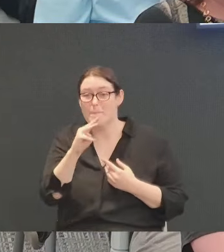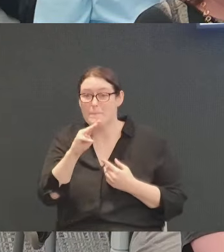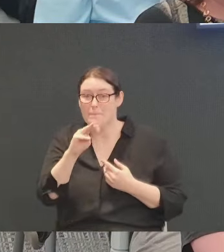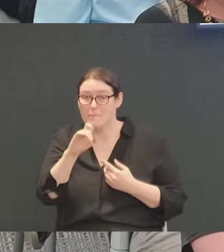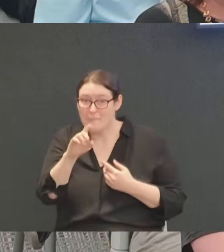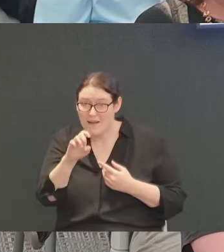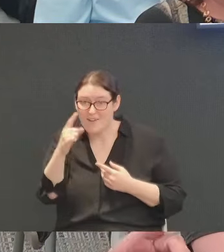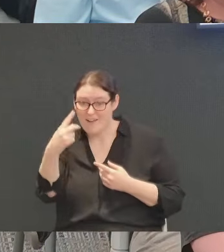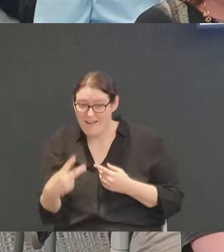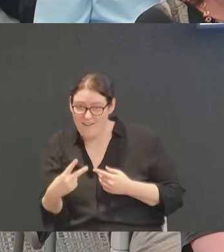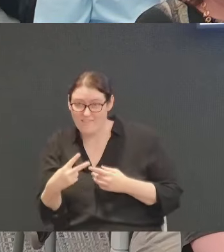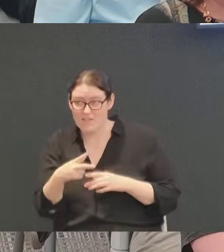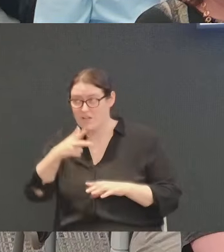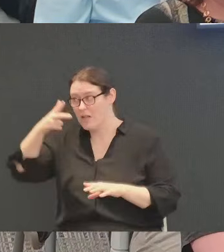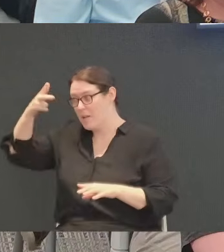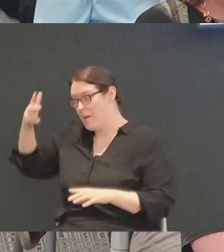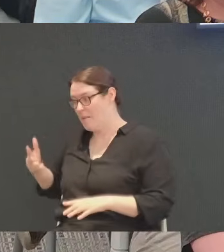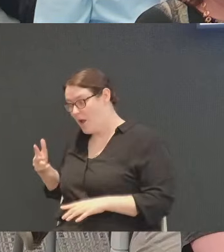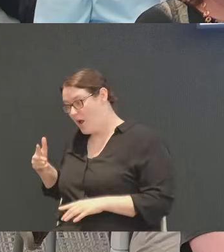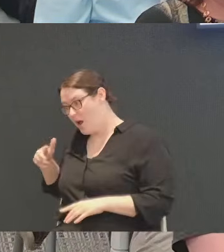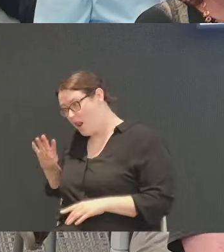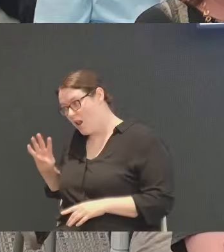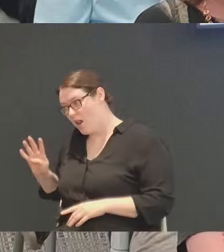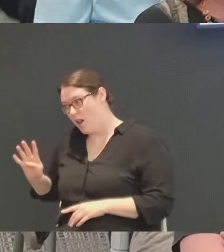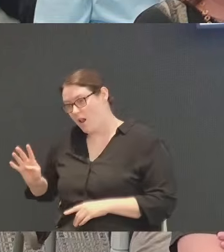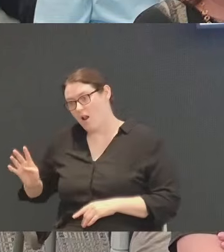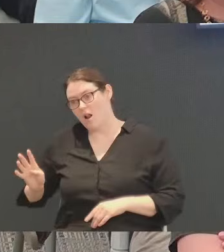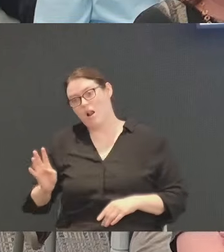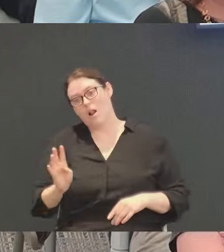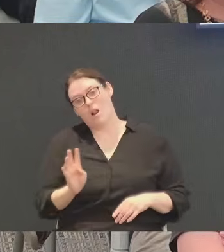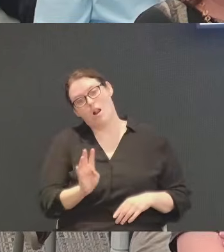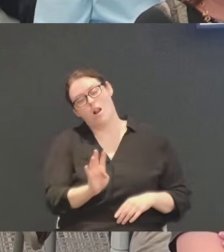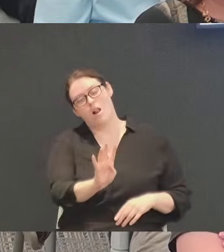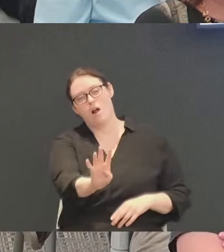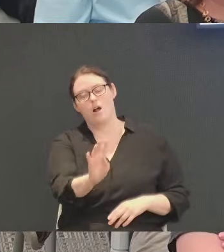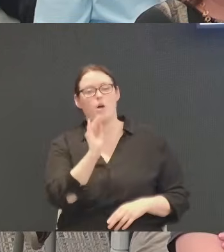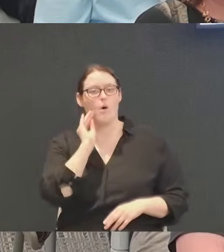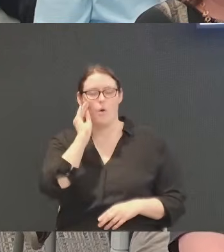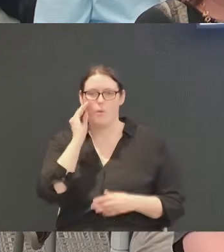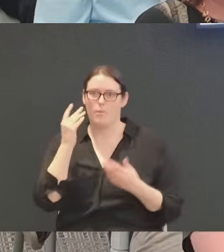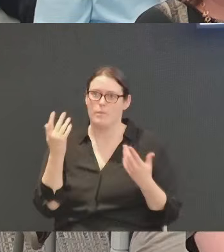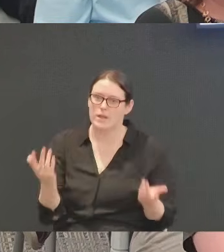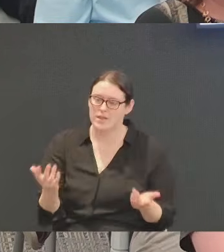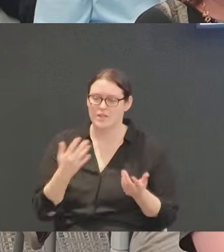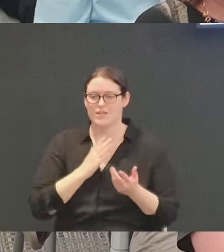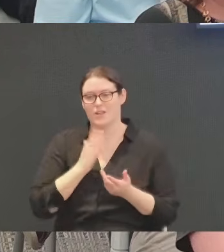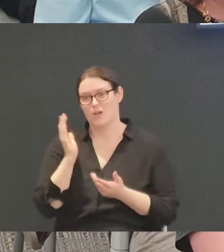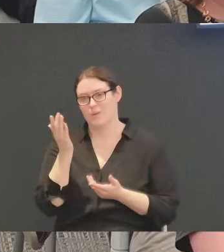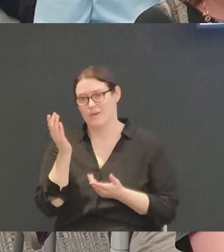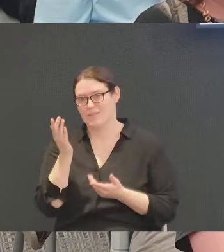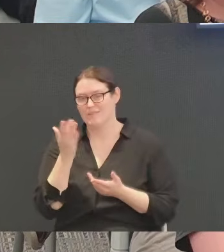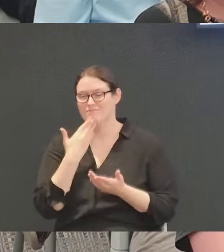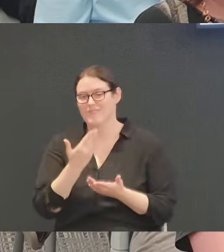to park around a corner somewhere else. Um, so that's our presentation. Thank you for your time.